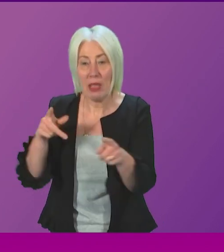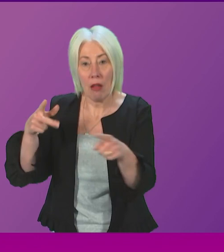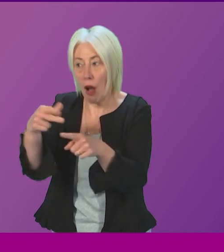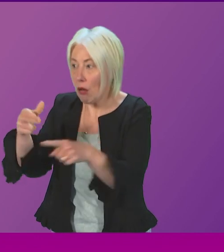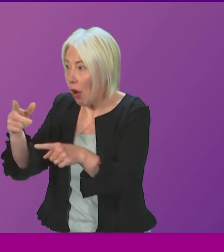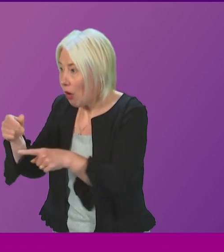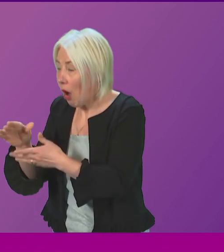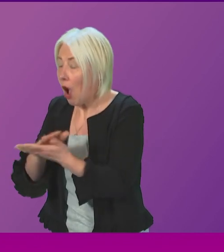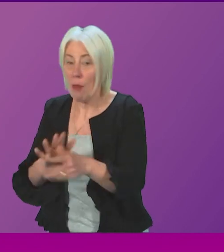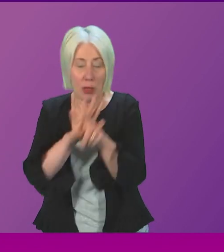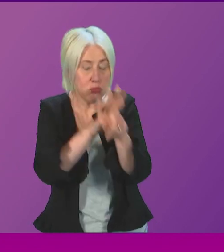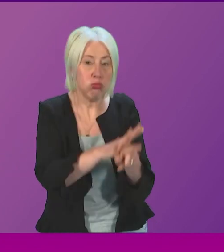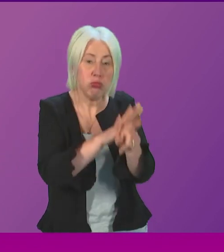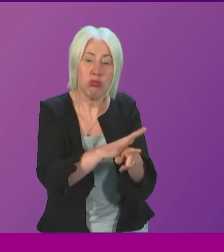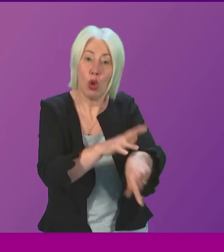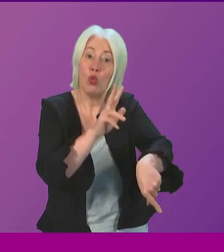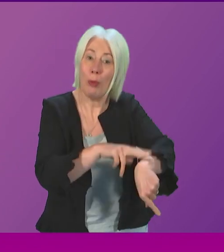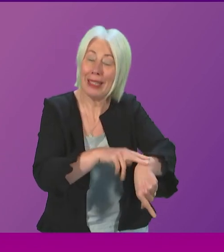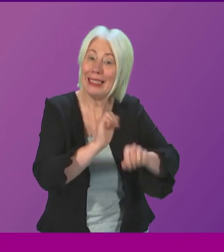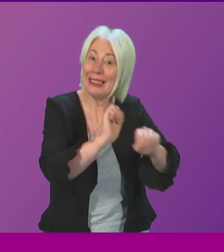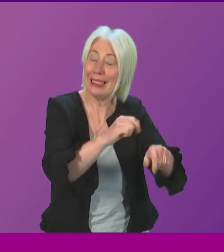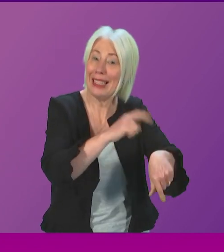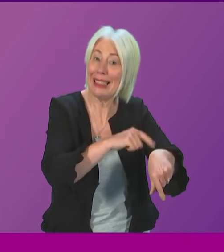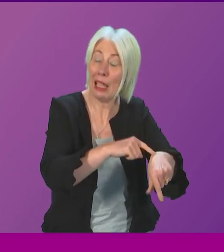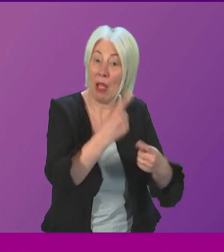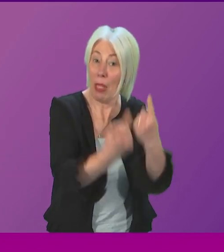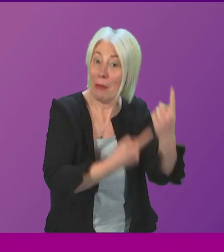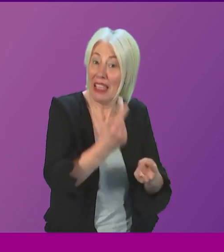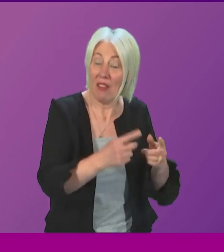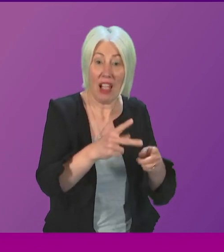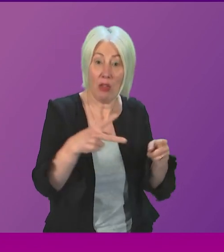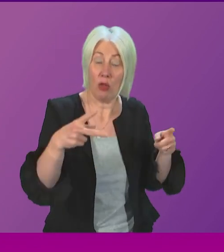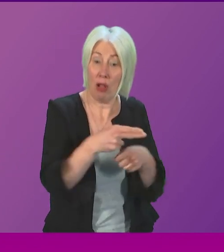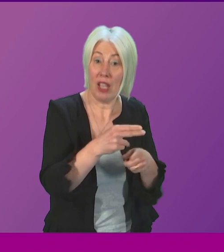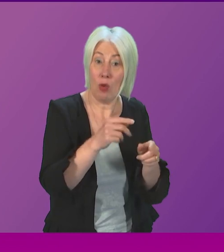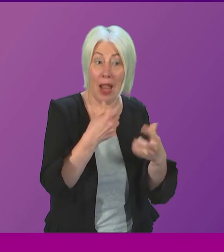on police time, especially when the police are having to cut their numbers on the streets?